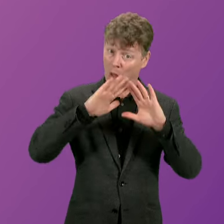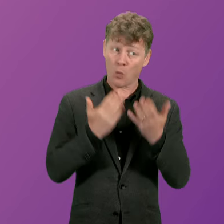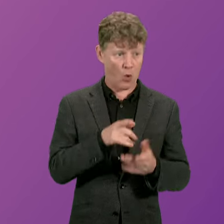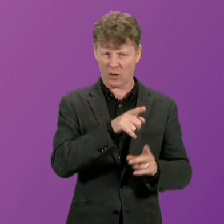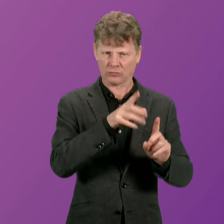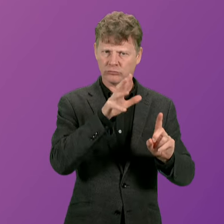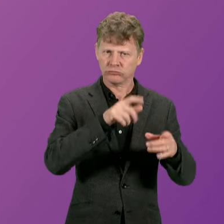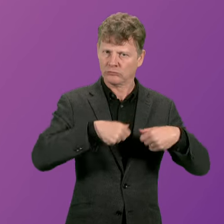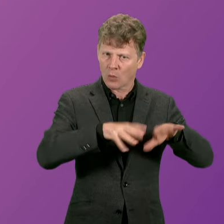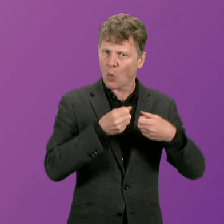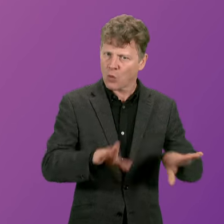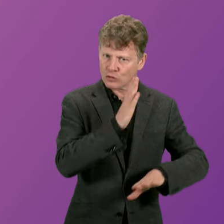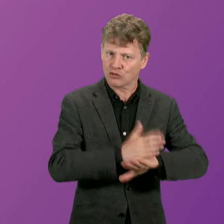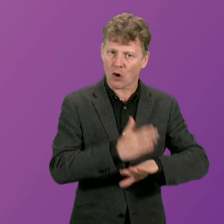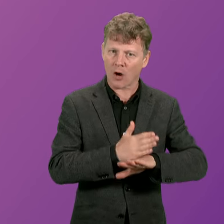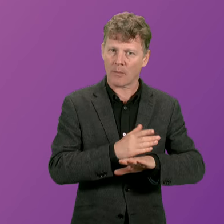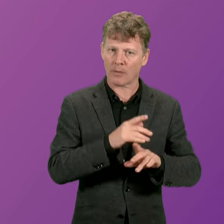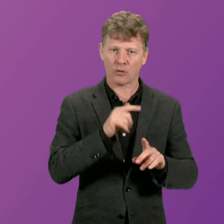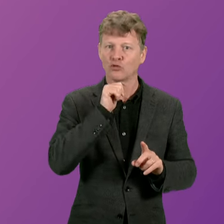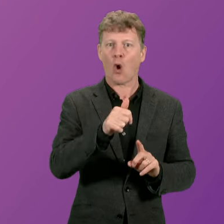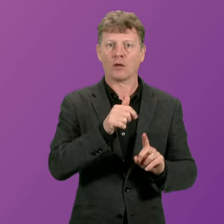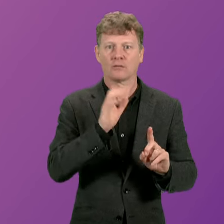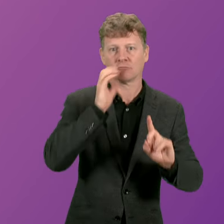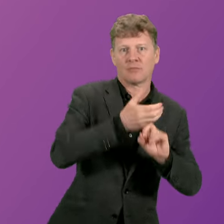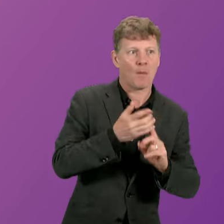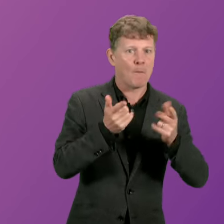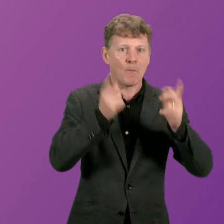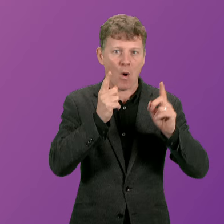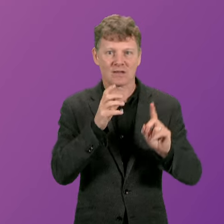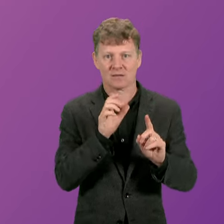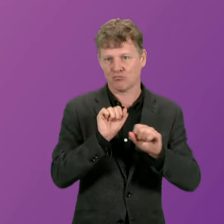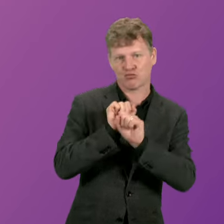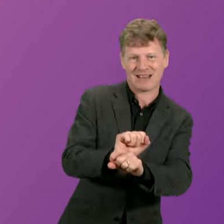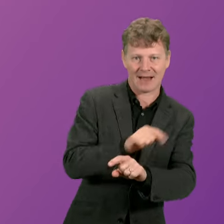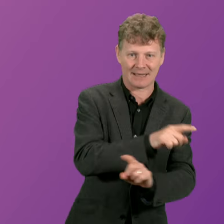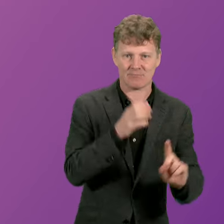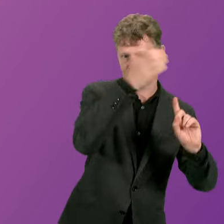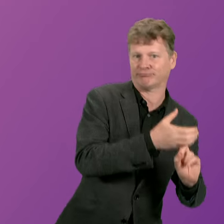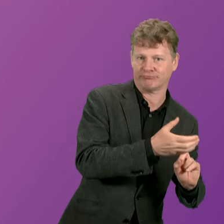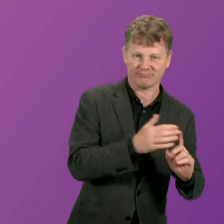bosses running around trying to protect them, which is what we got from the First Minister.